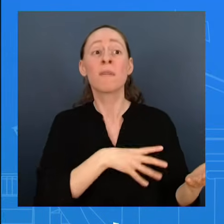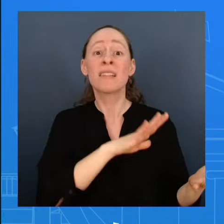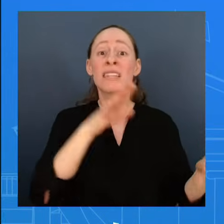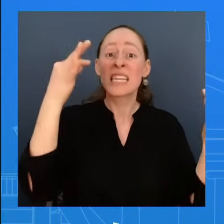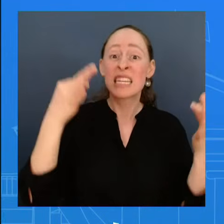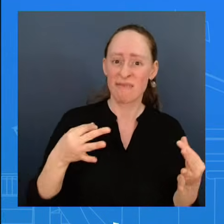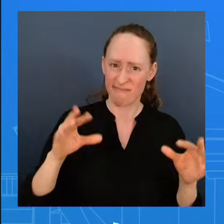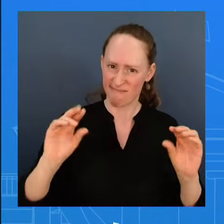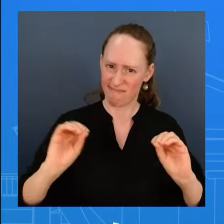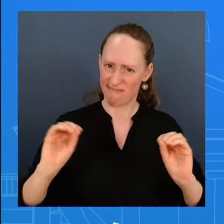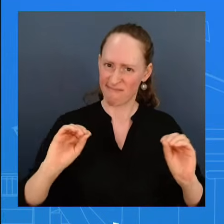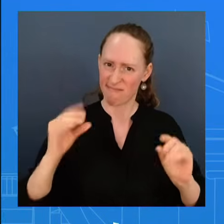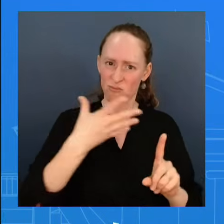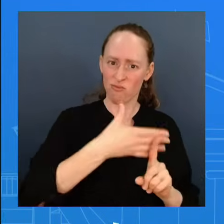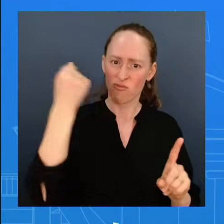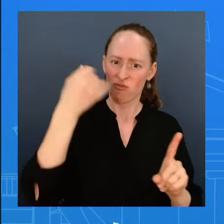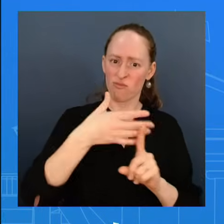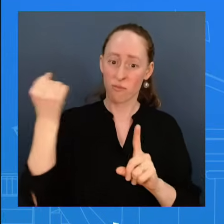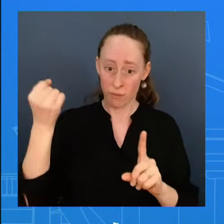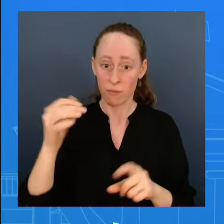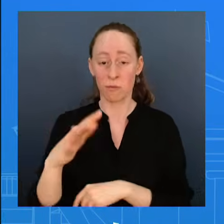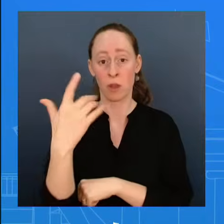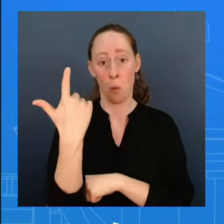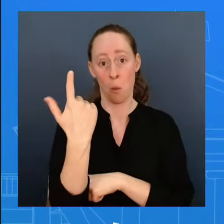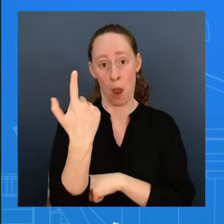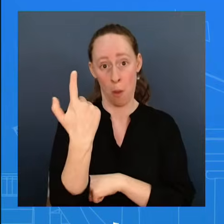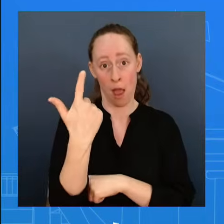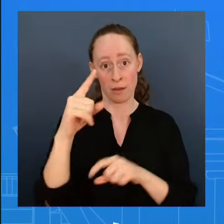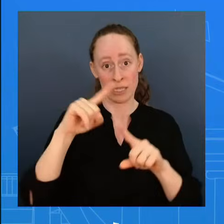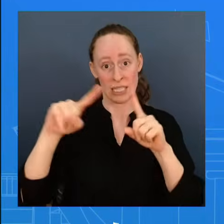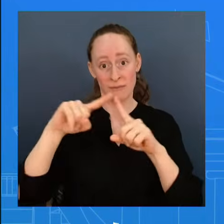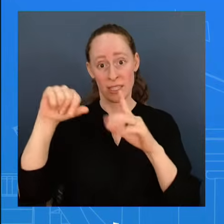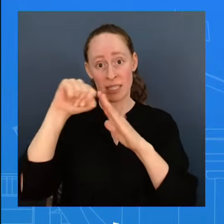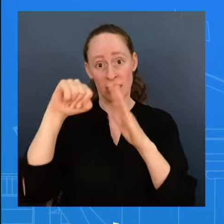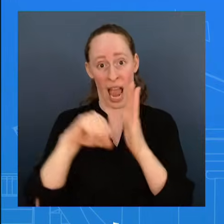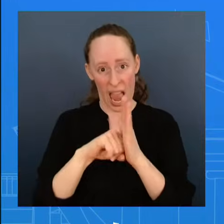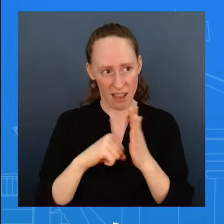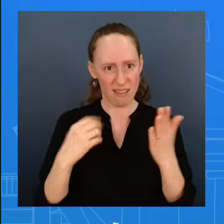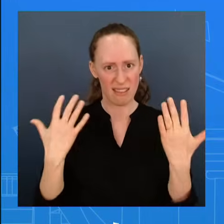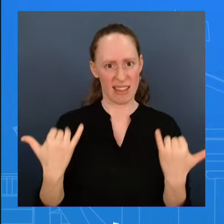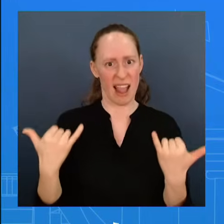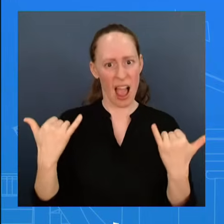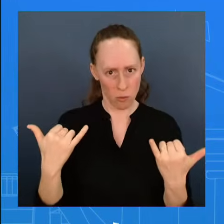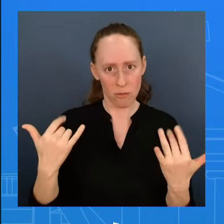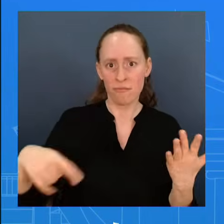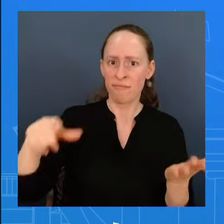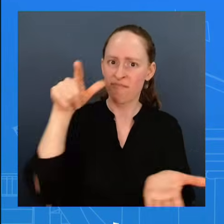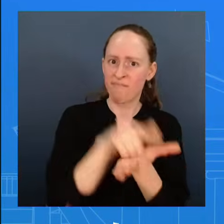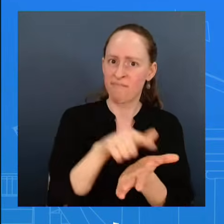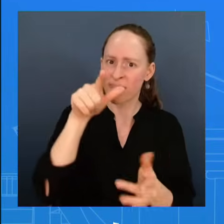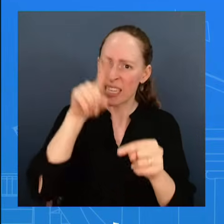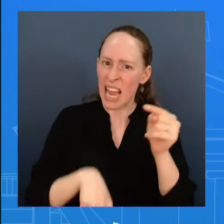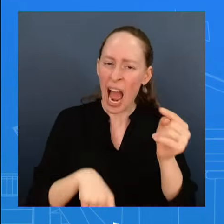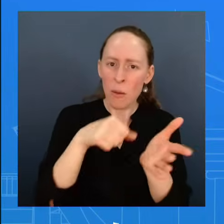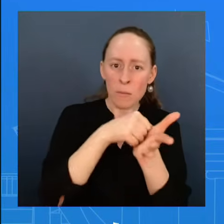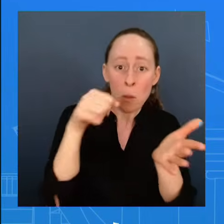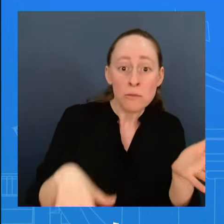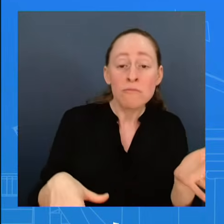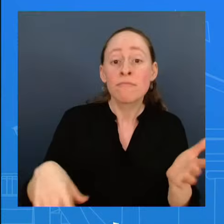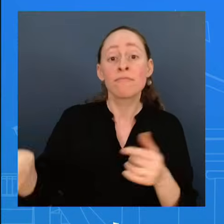In nearly all of these states, doctors can be charged with a fenaly -- a felony for simply doing their jobs.